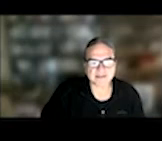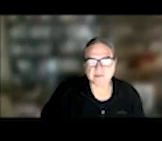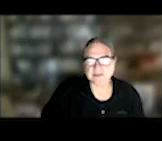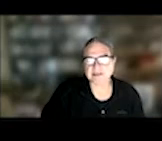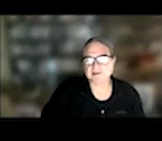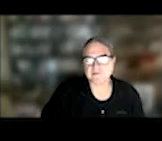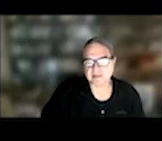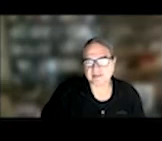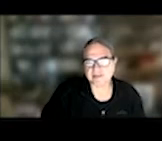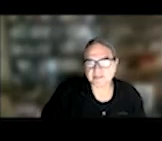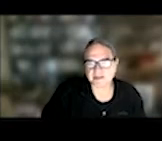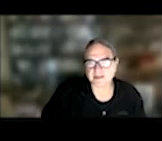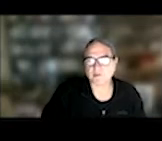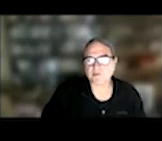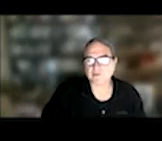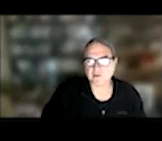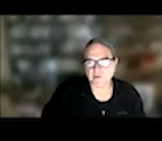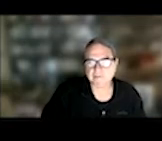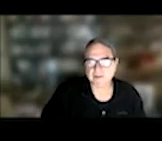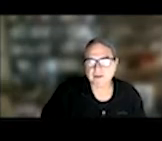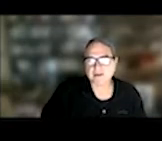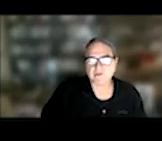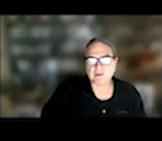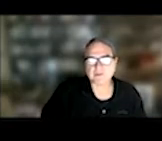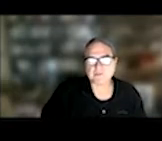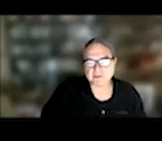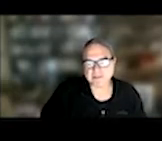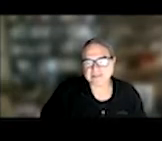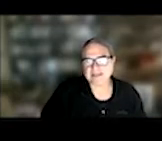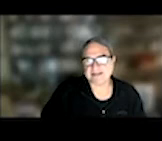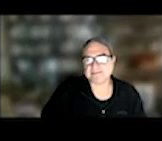so we decided to repeat this study in North Dakota and we're about to publish these data,